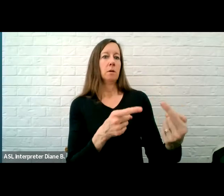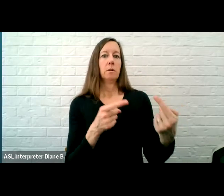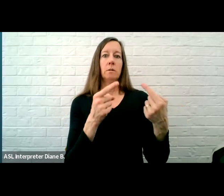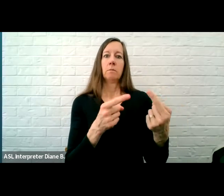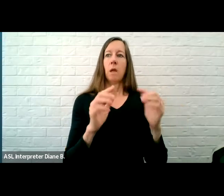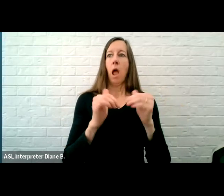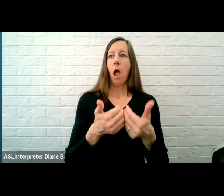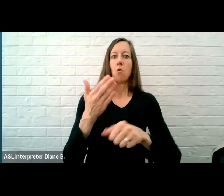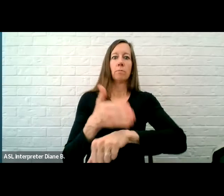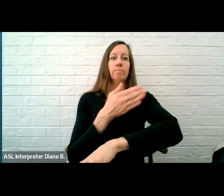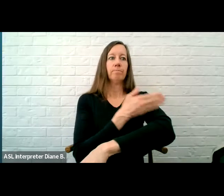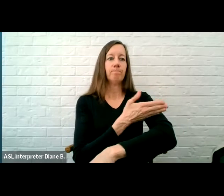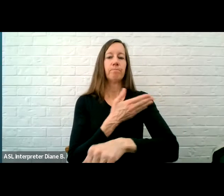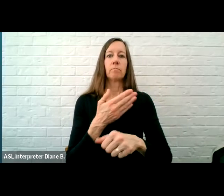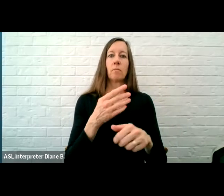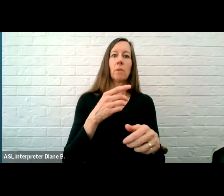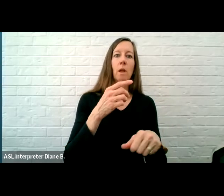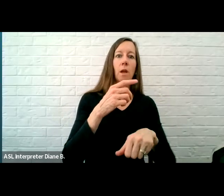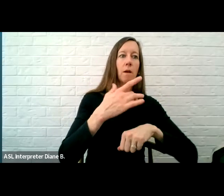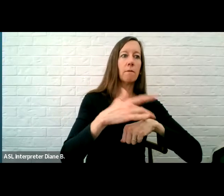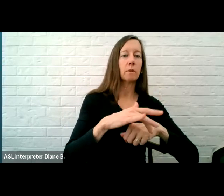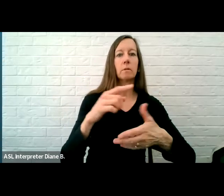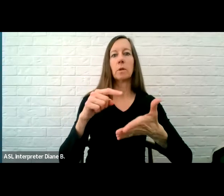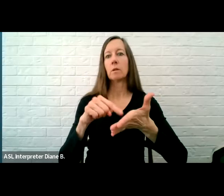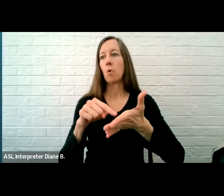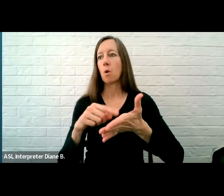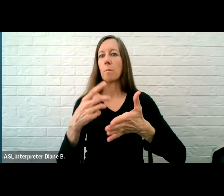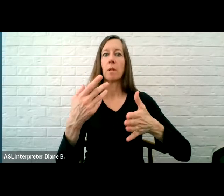affordable accessible housing a reality for more individuals that they support.